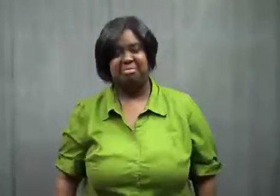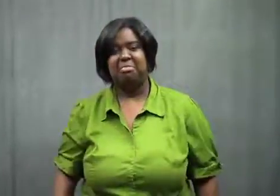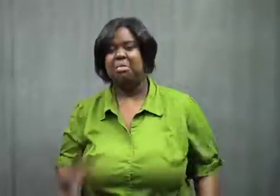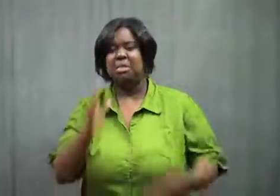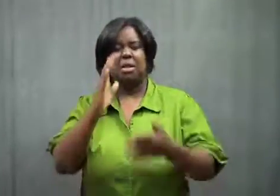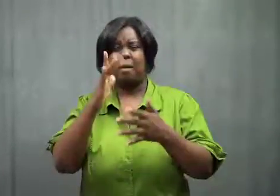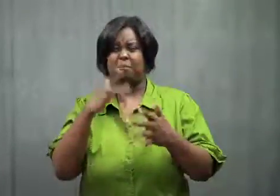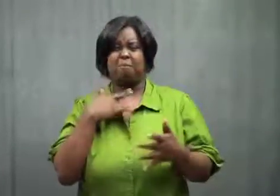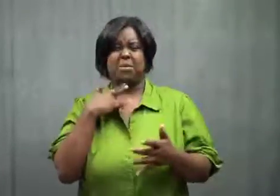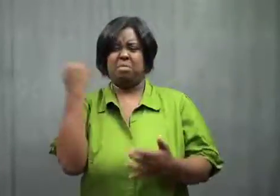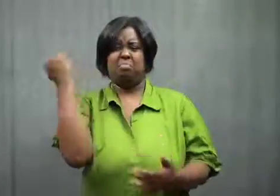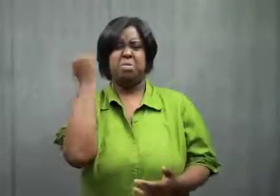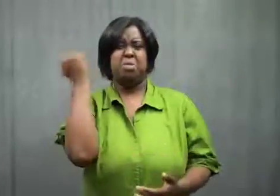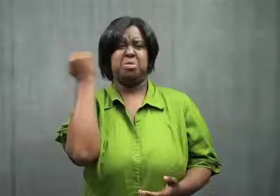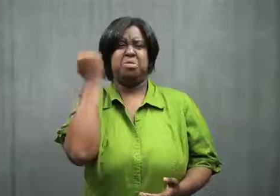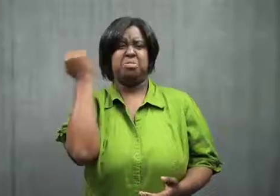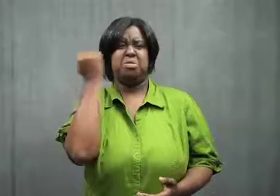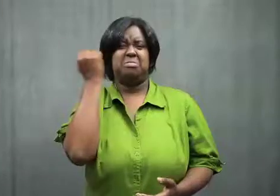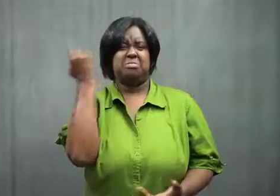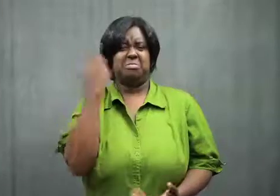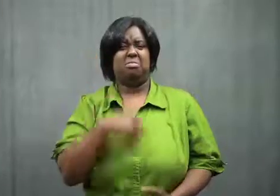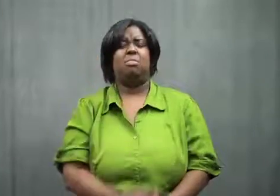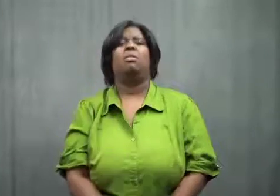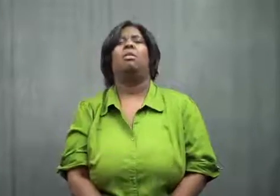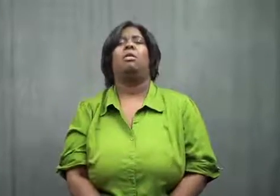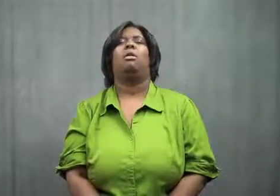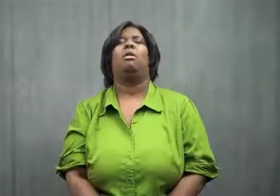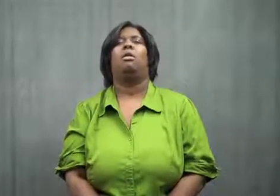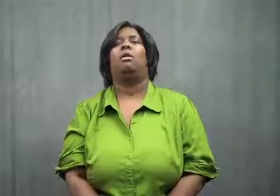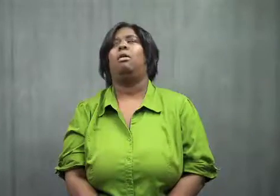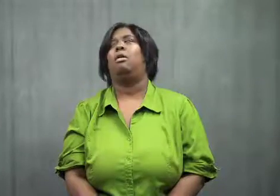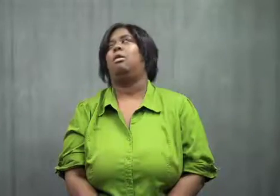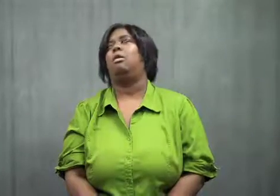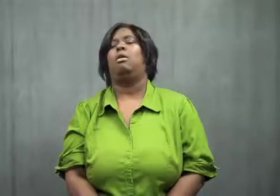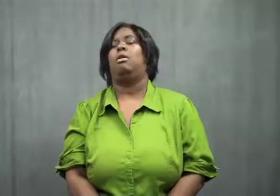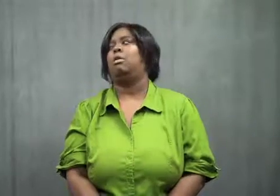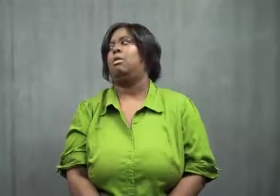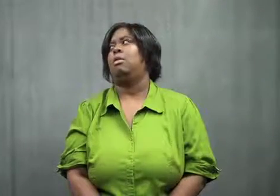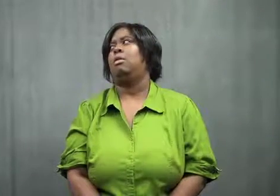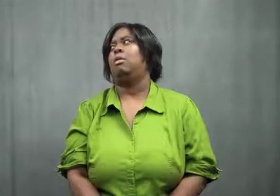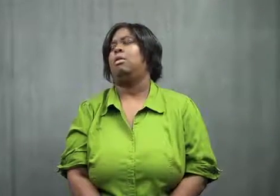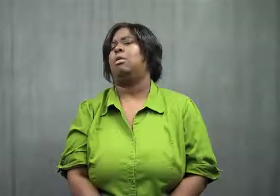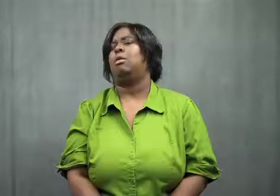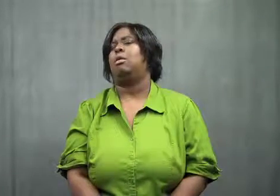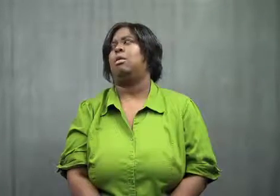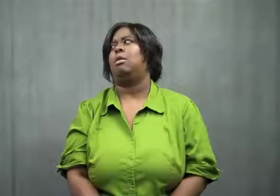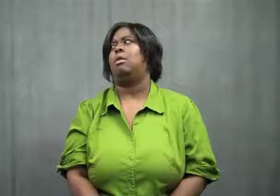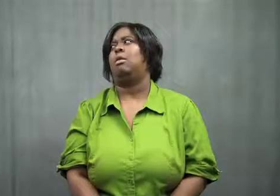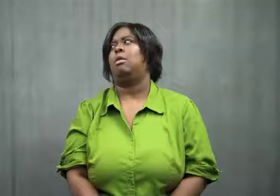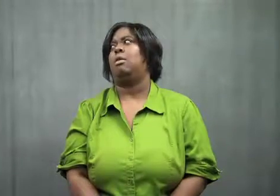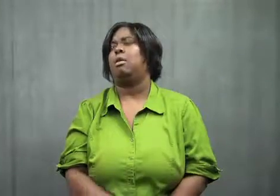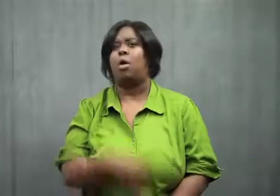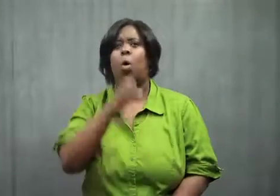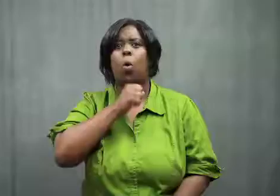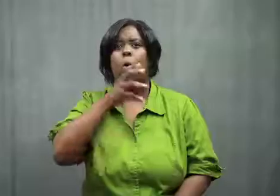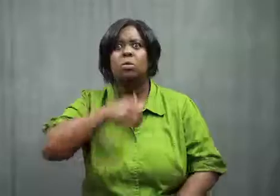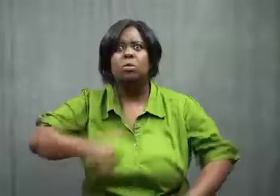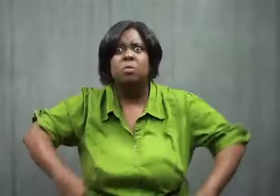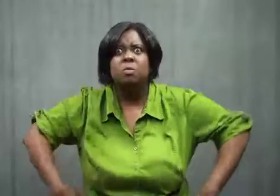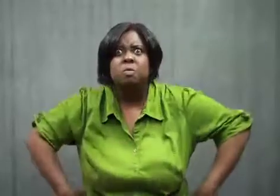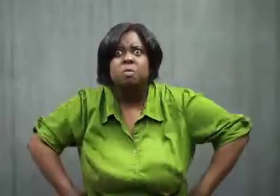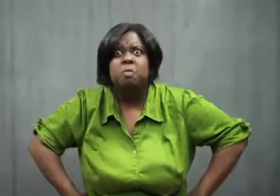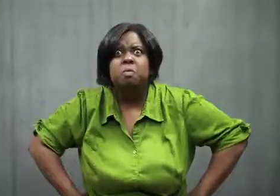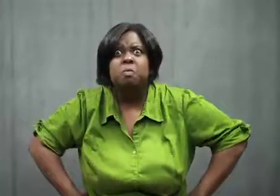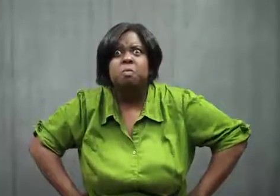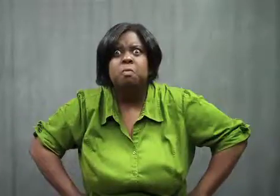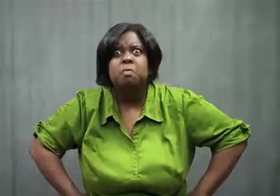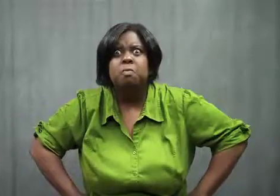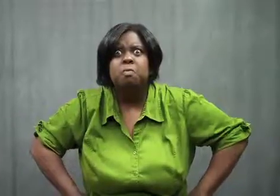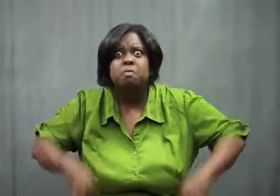I felt a pounding. I woke up, looked over at the passenger window, and did a double take.